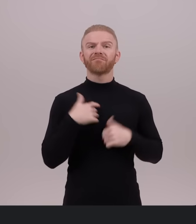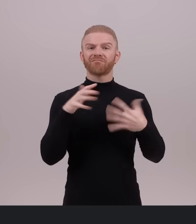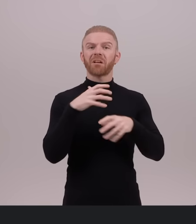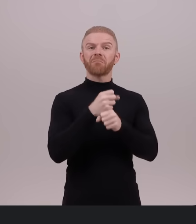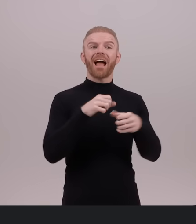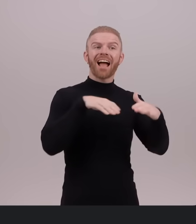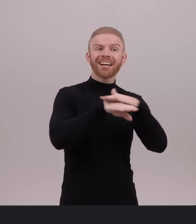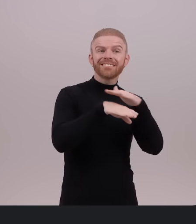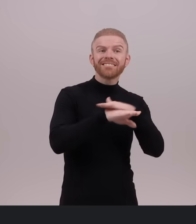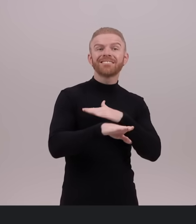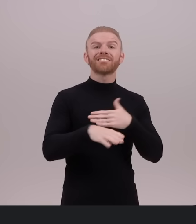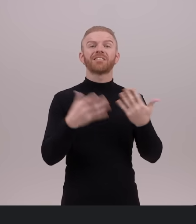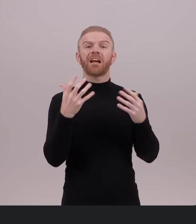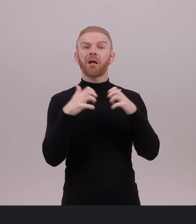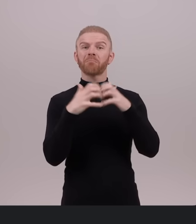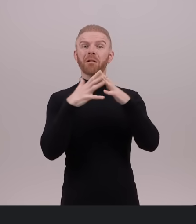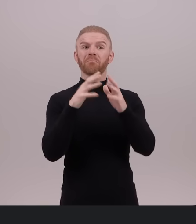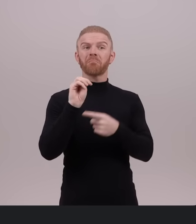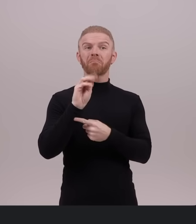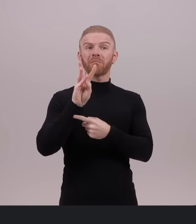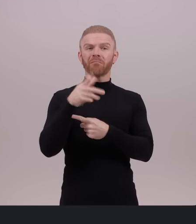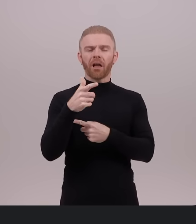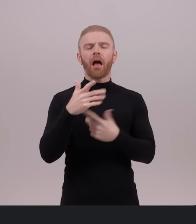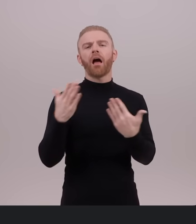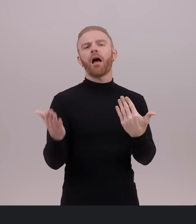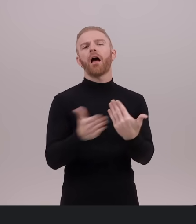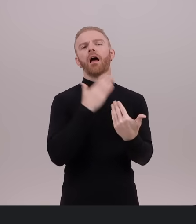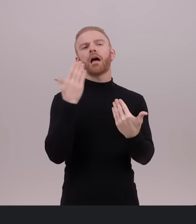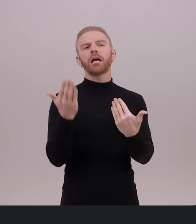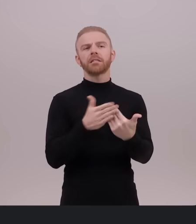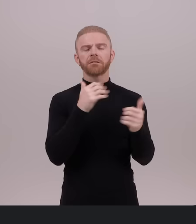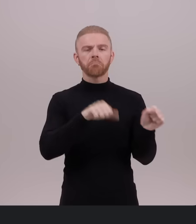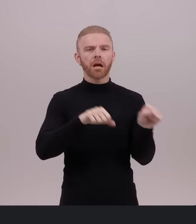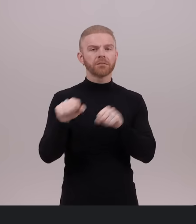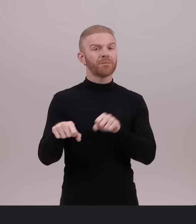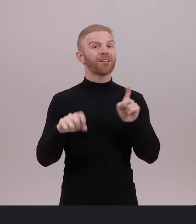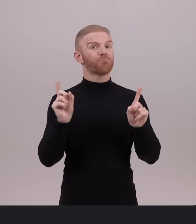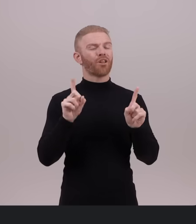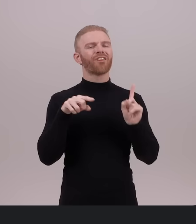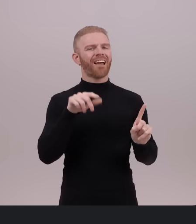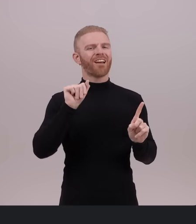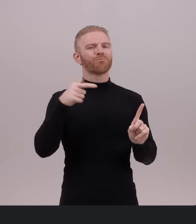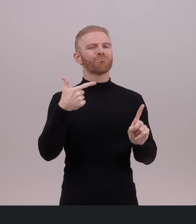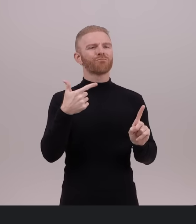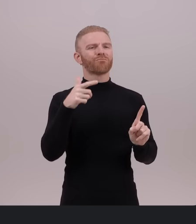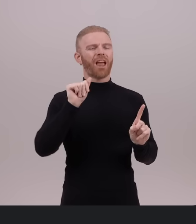Modern Web Guidance as easy as possible. In Antigravity, it's easy to install with one click